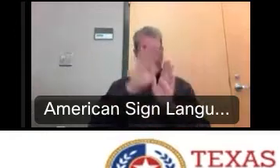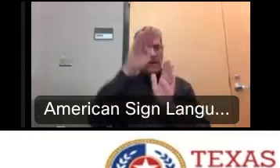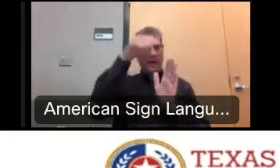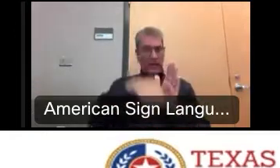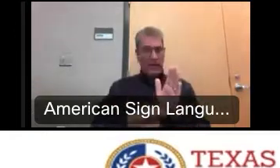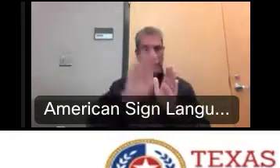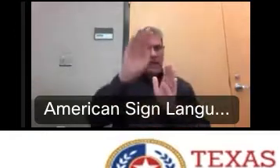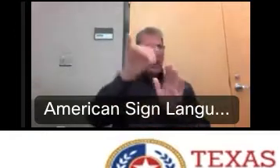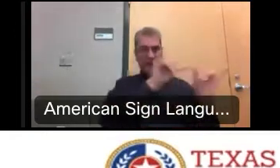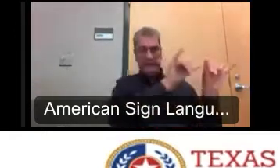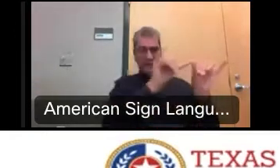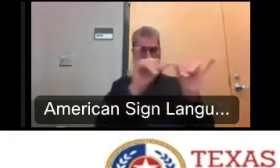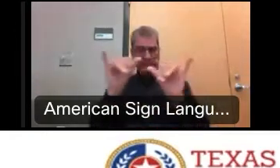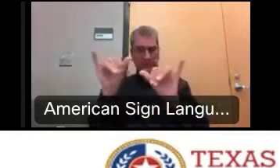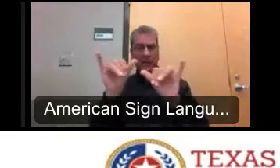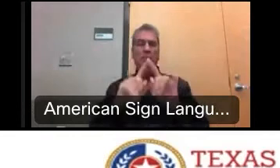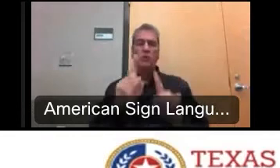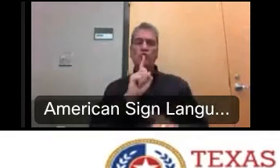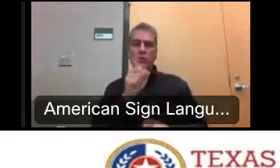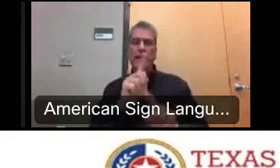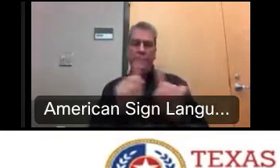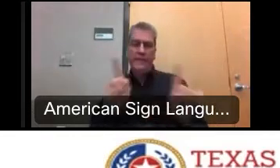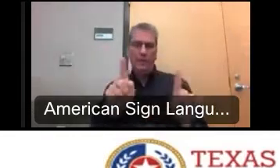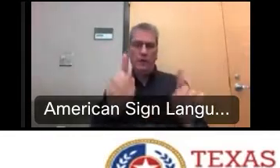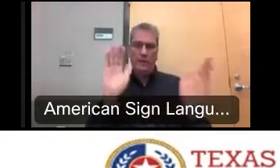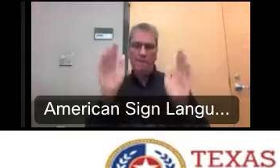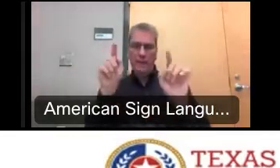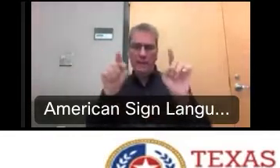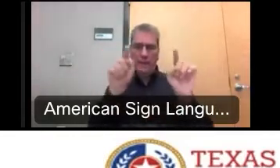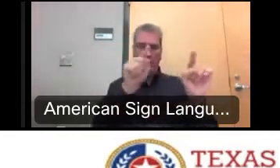They're all suddenly different in different ways and presented different challenges. But